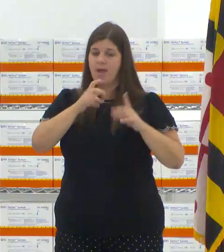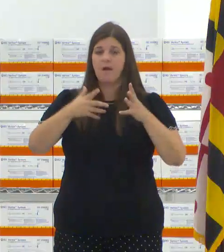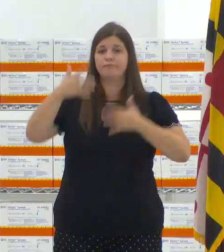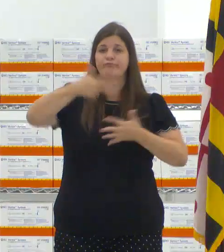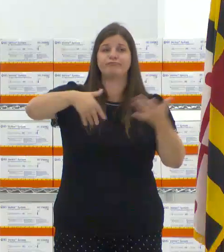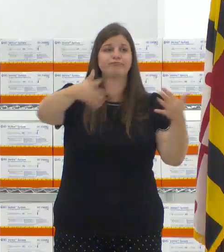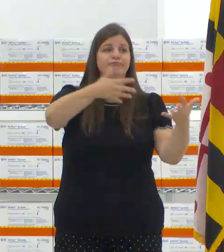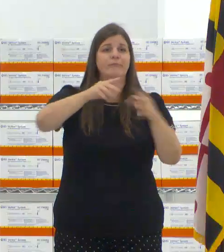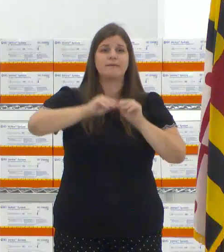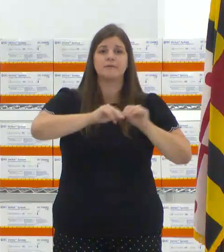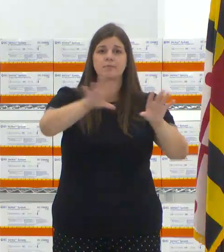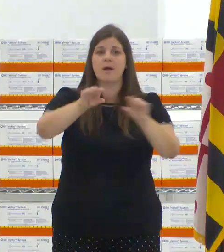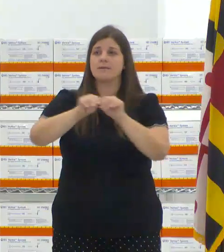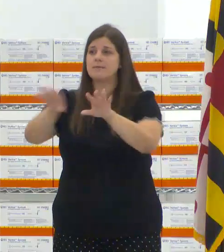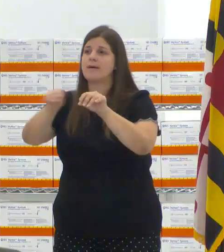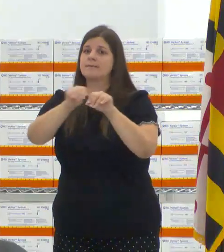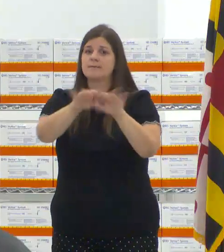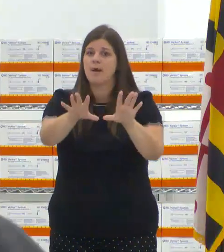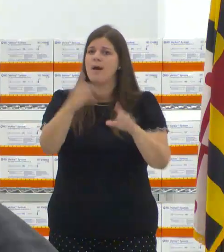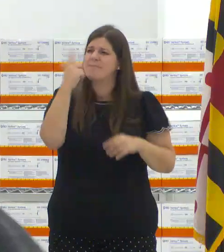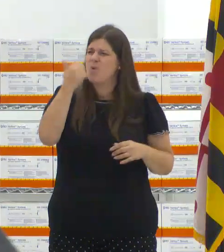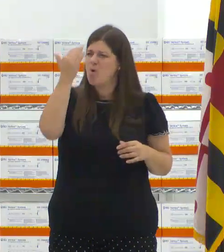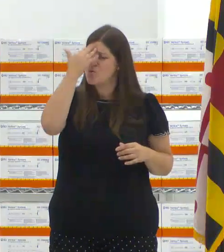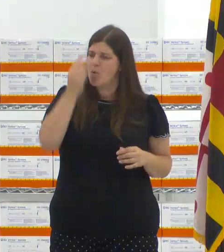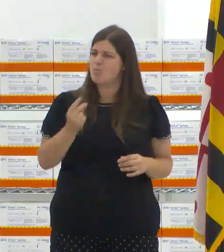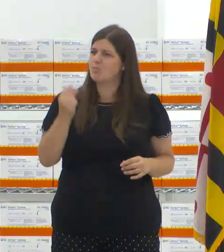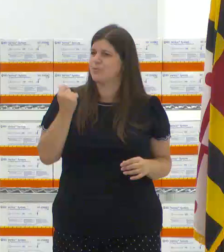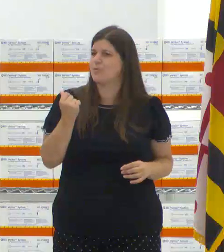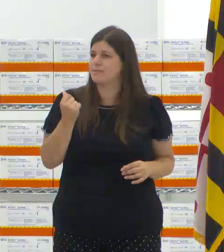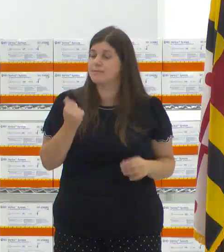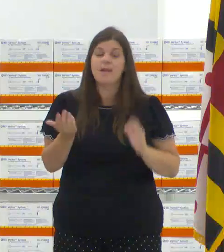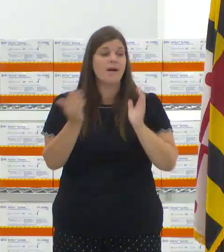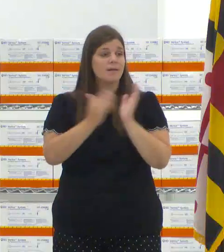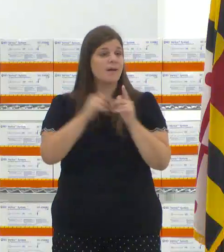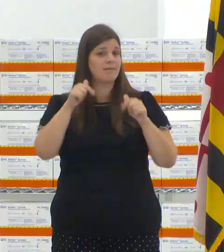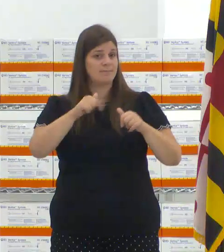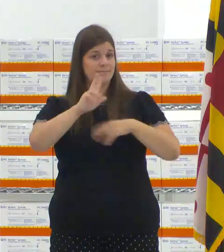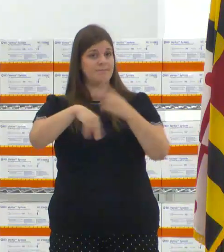These tests will allow people to get quick results within minutes and will do so